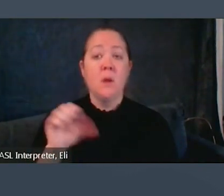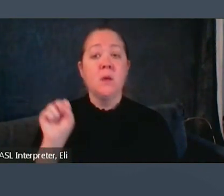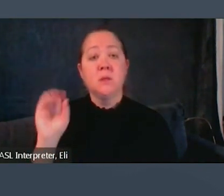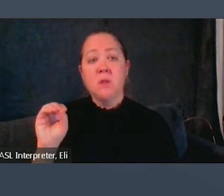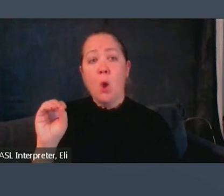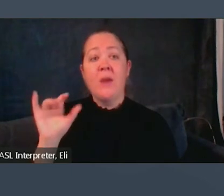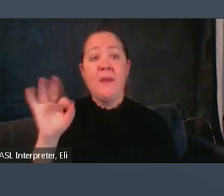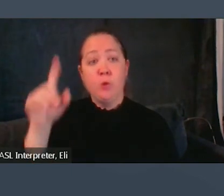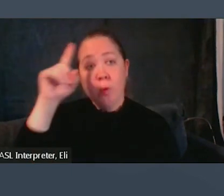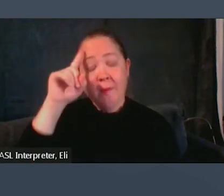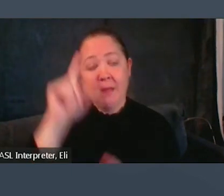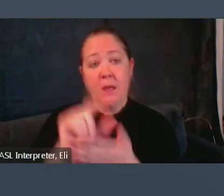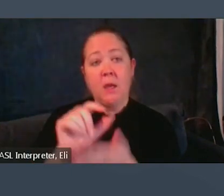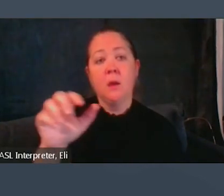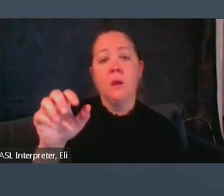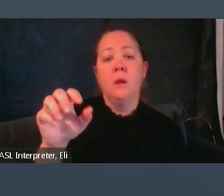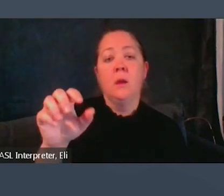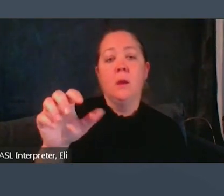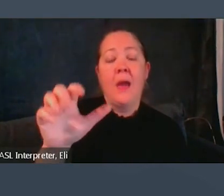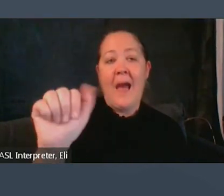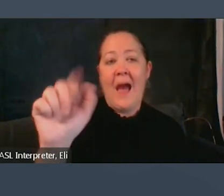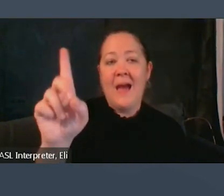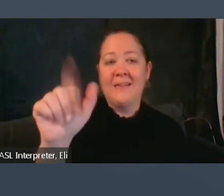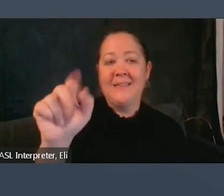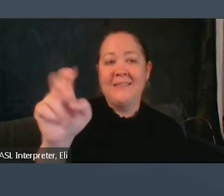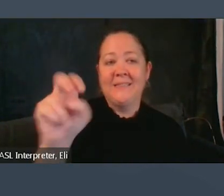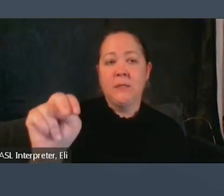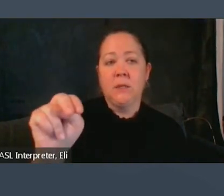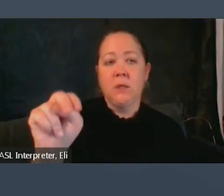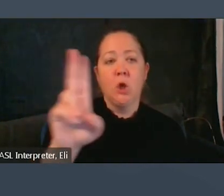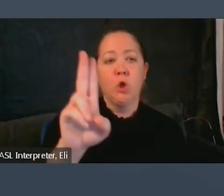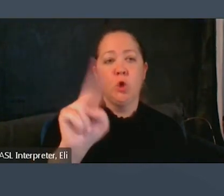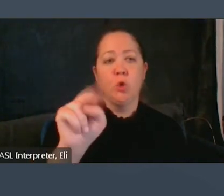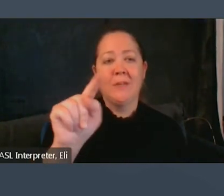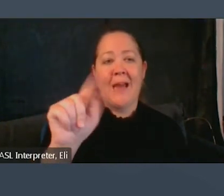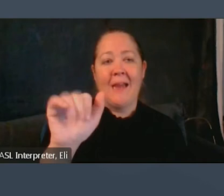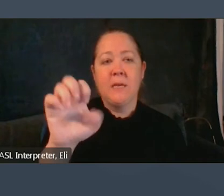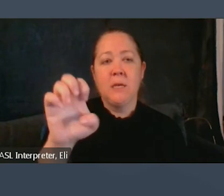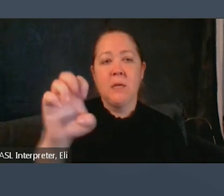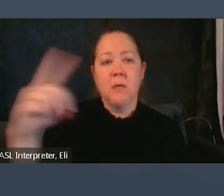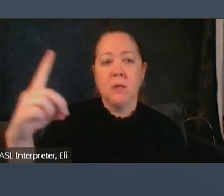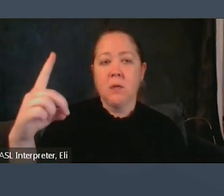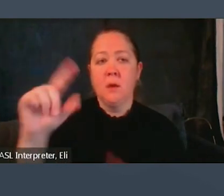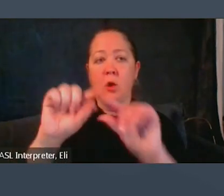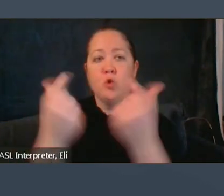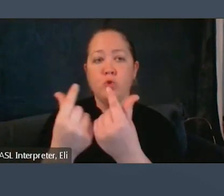against housing for the homeless population, then you're wrong and had completely missed our message.